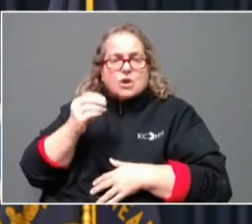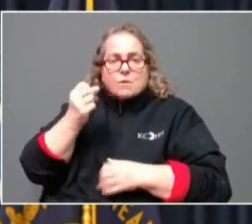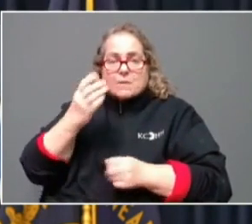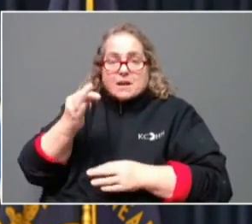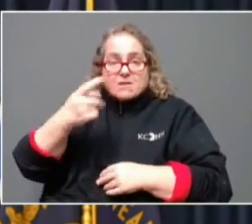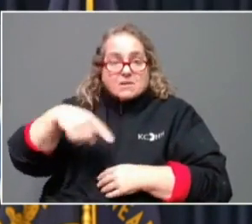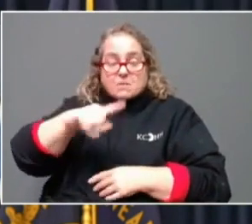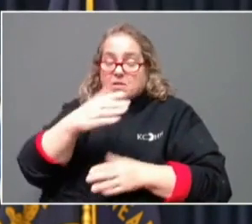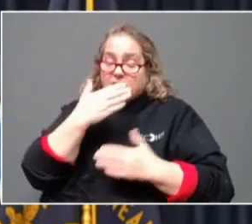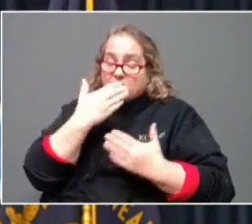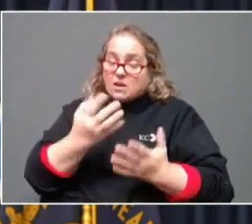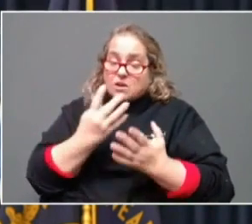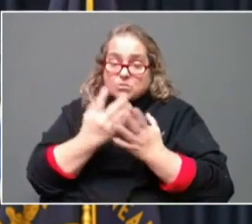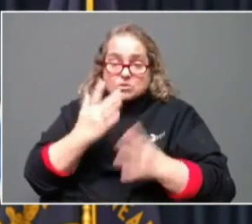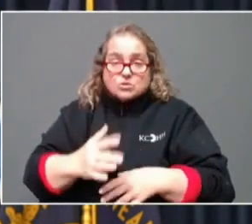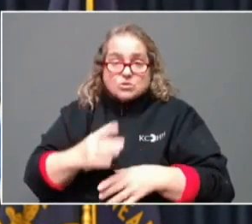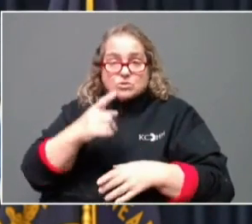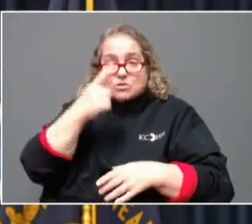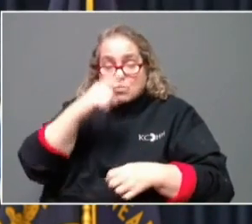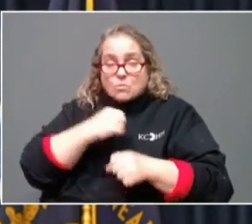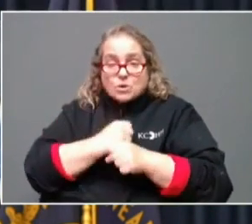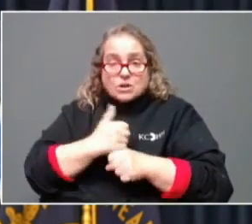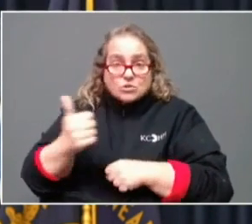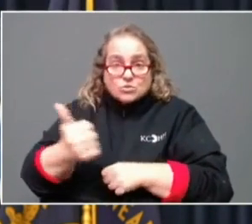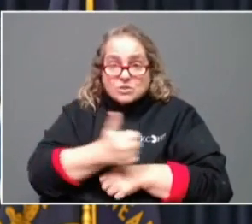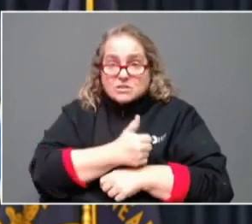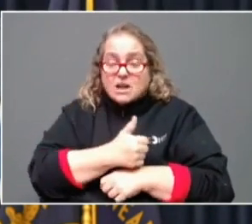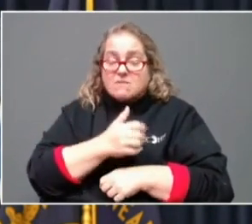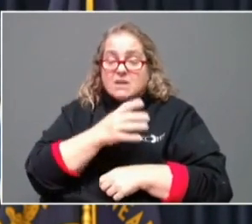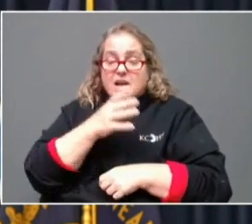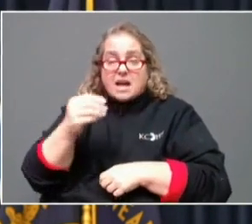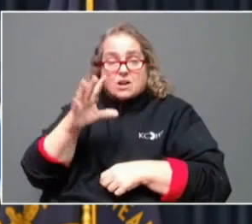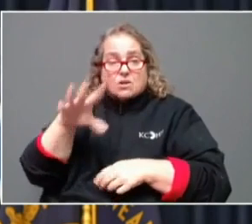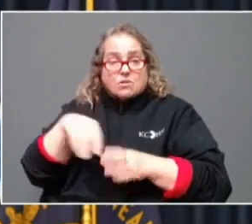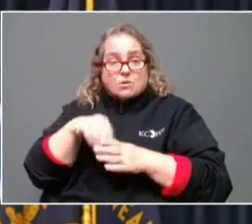and protecting yourselves. Uh and those in your congregate setting. Um The